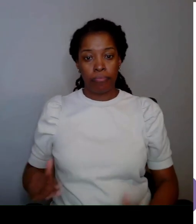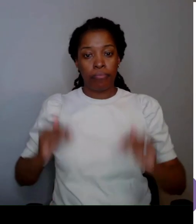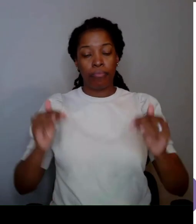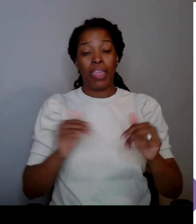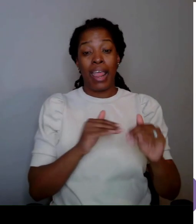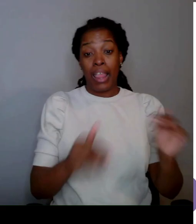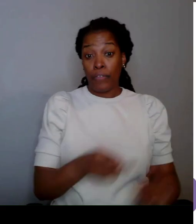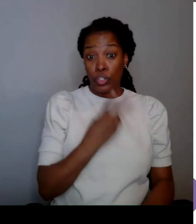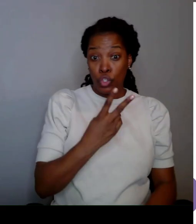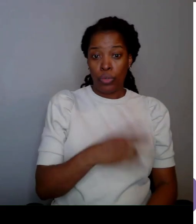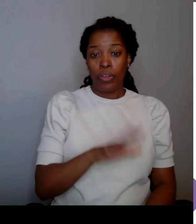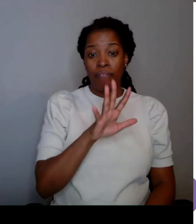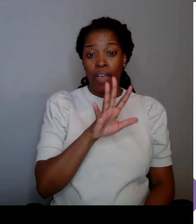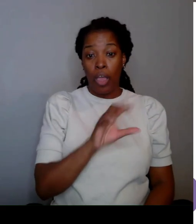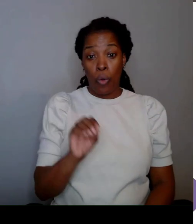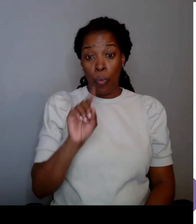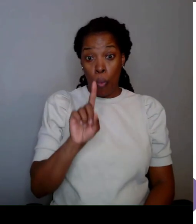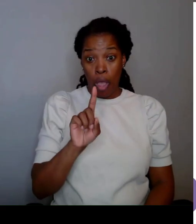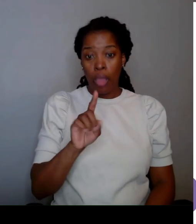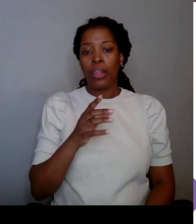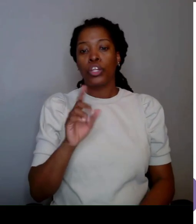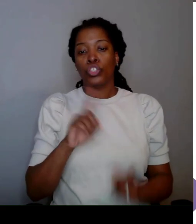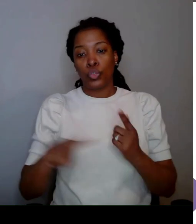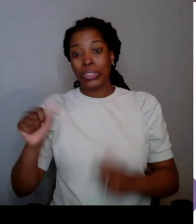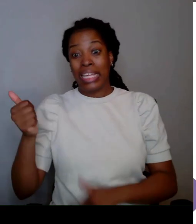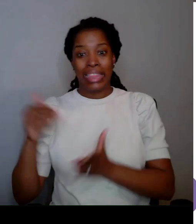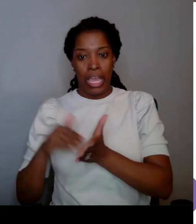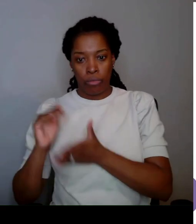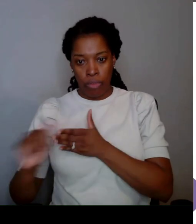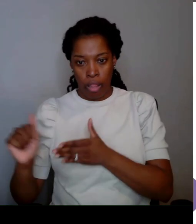counselor, participant and district administrator.